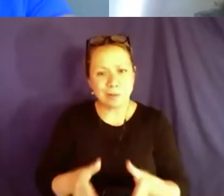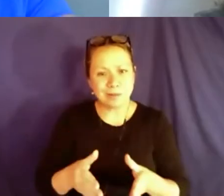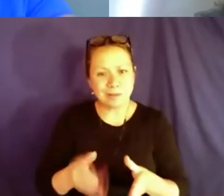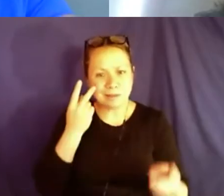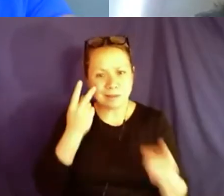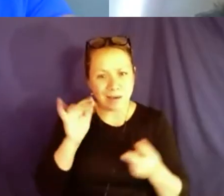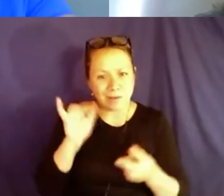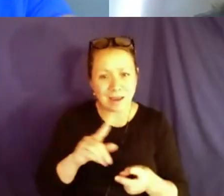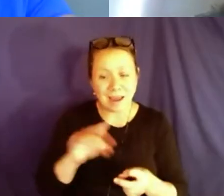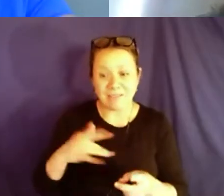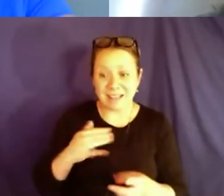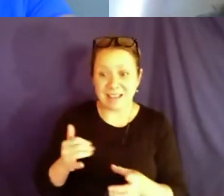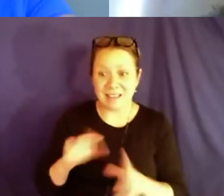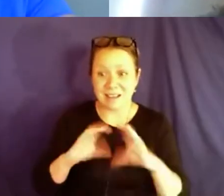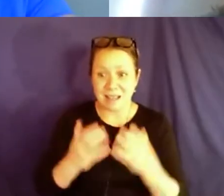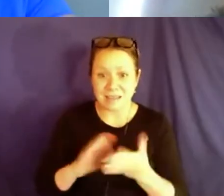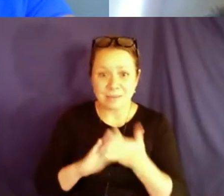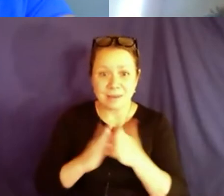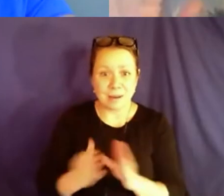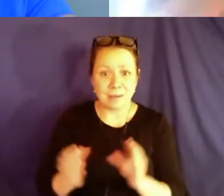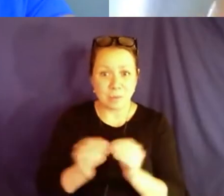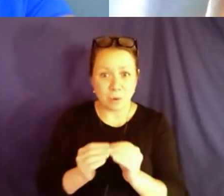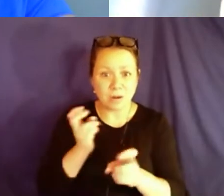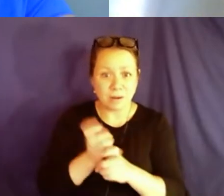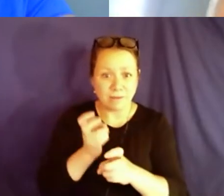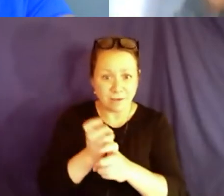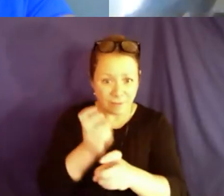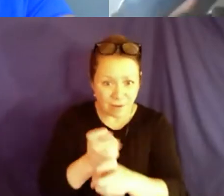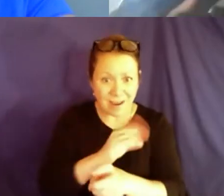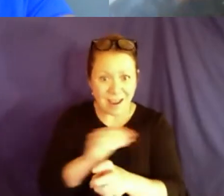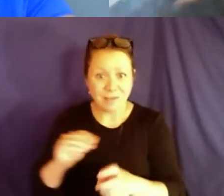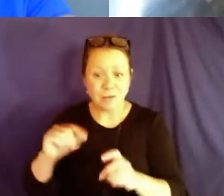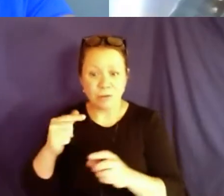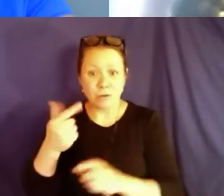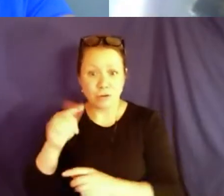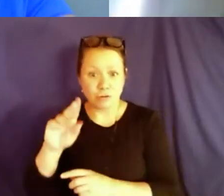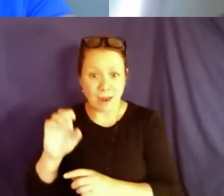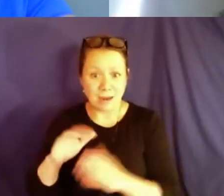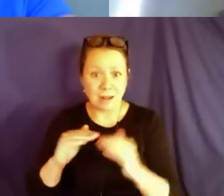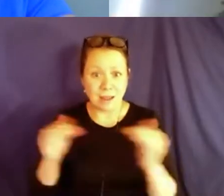sometimes we lose sight of that especially I feel like as the classes get